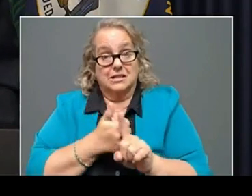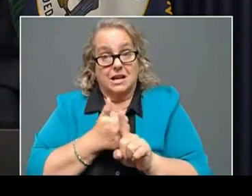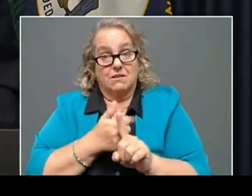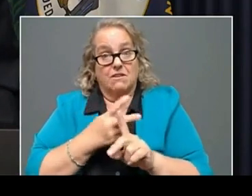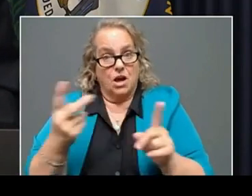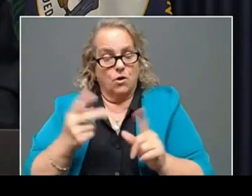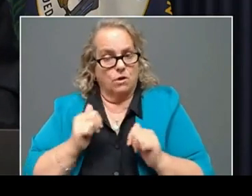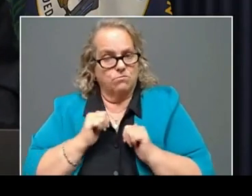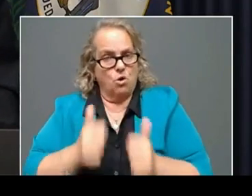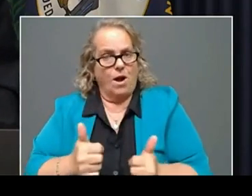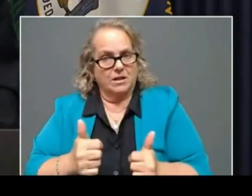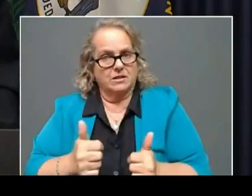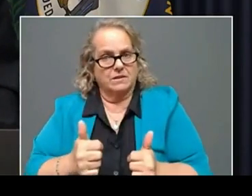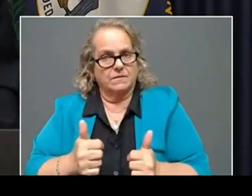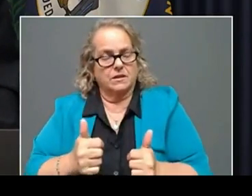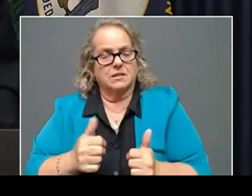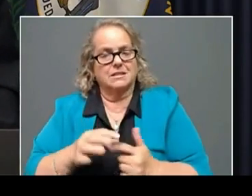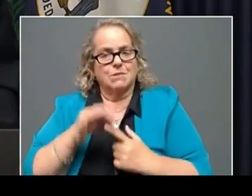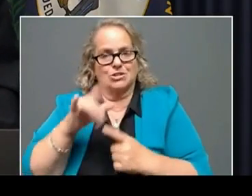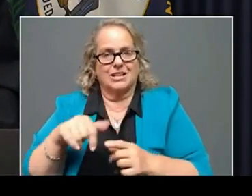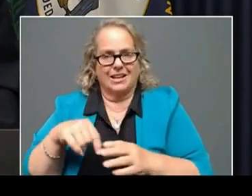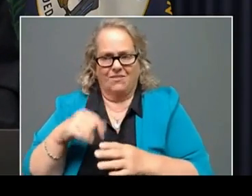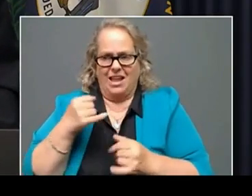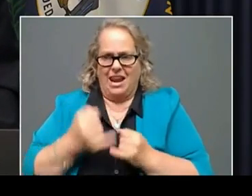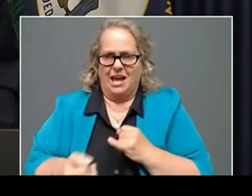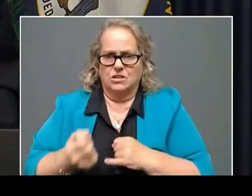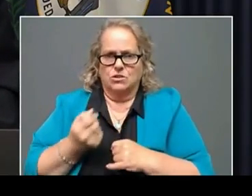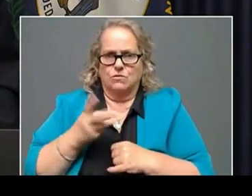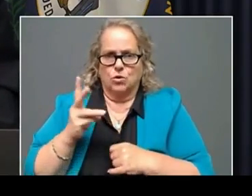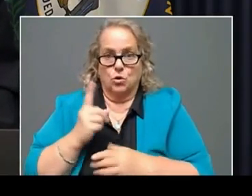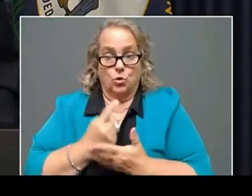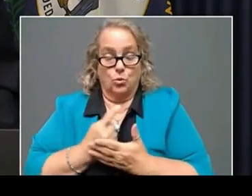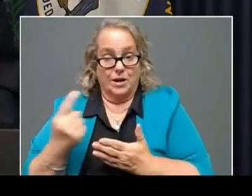especially in the last couple weeks and I think that there's going to be